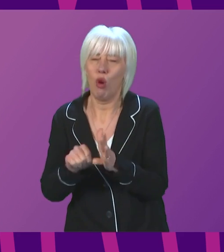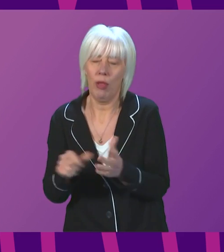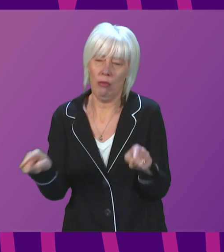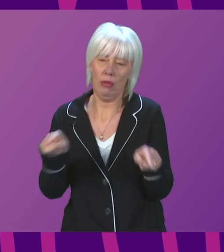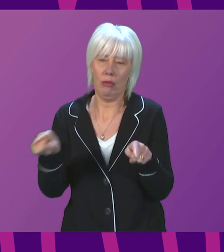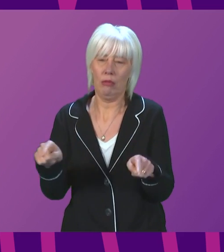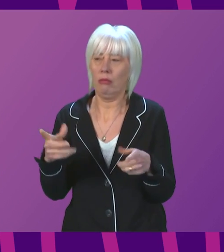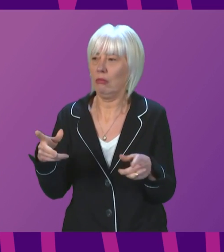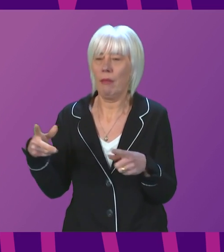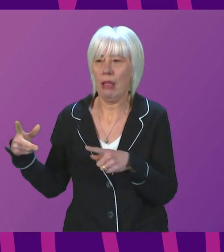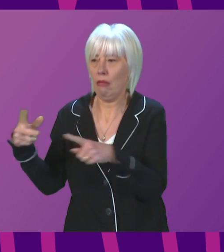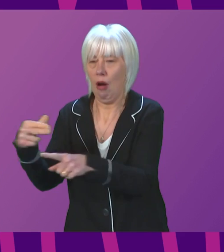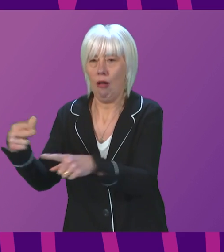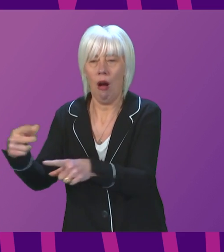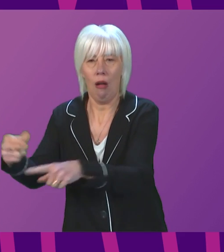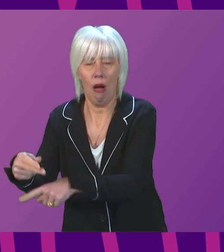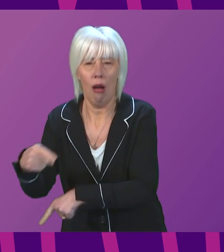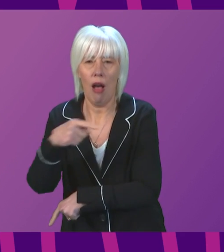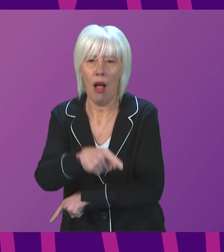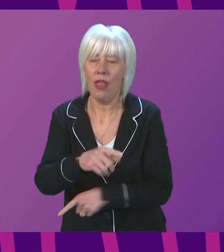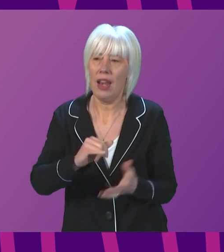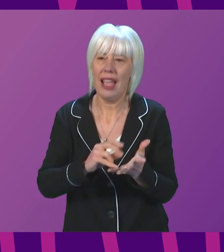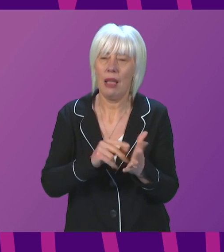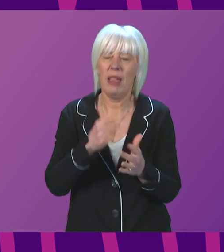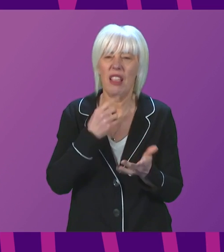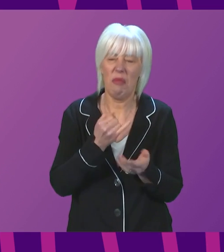are being cut, her Government has turned against drivers as well.